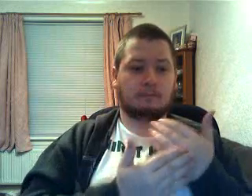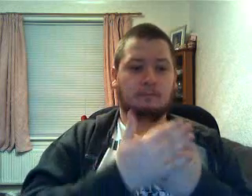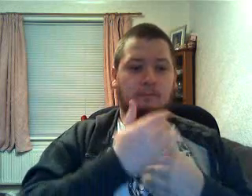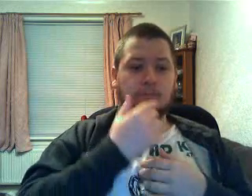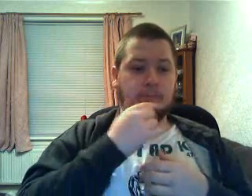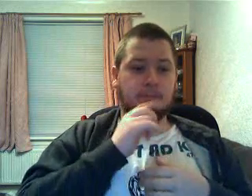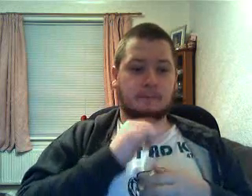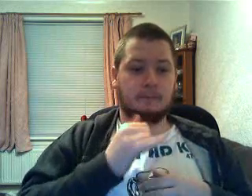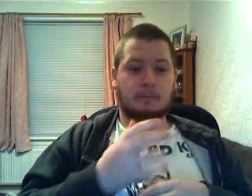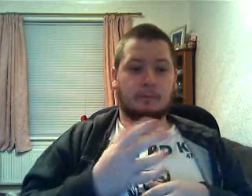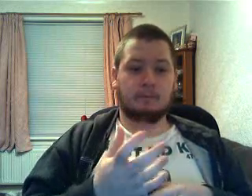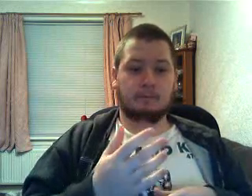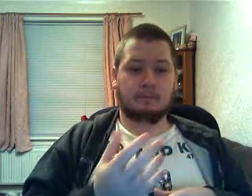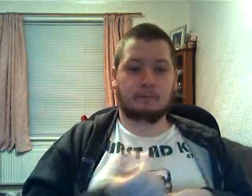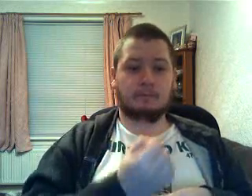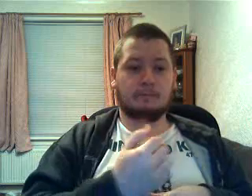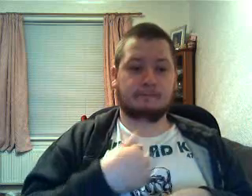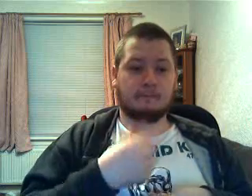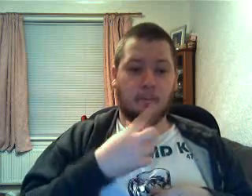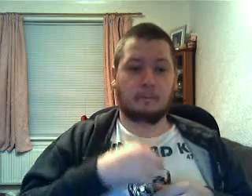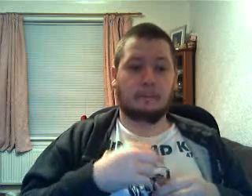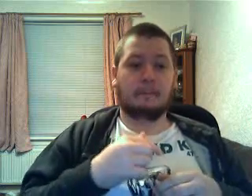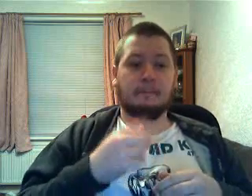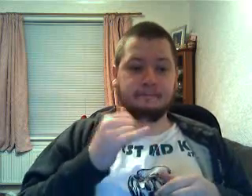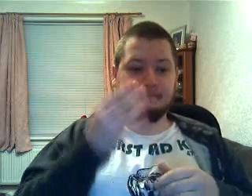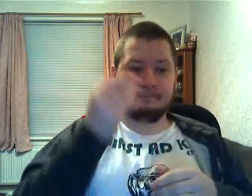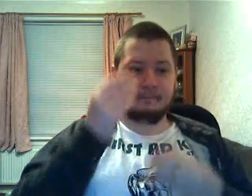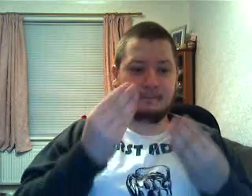new people might found me and might learn